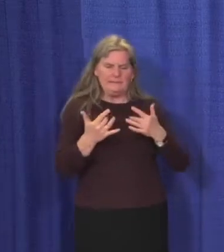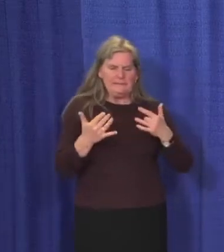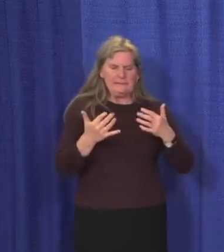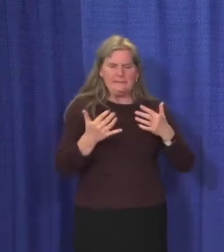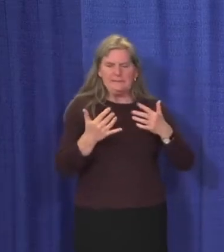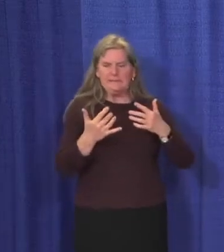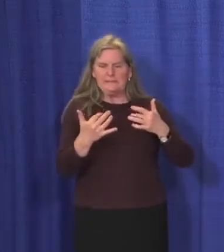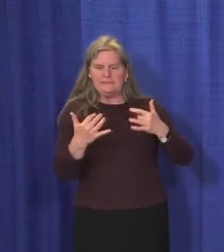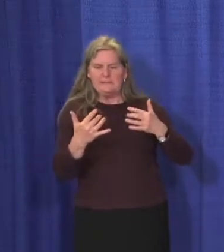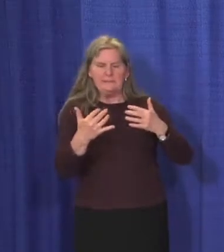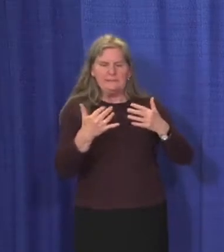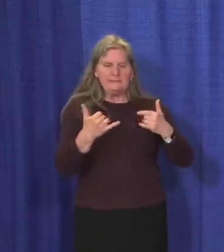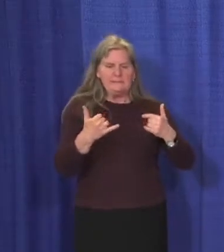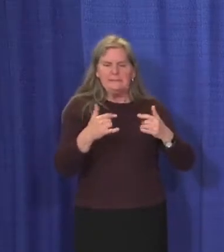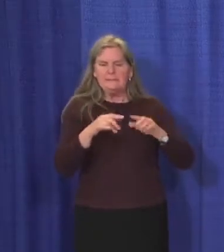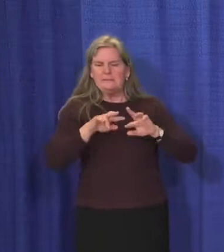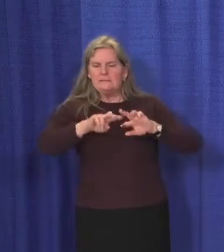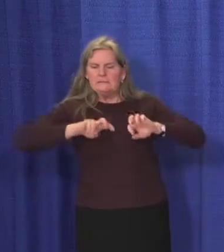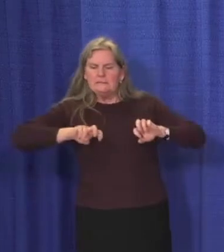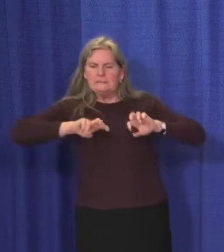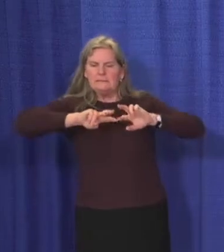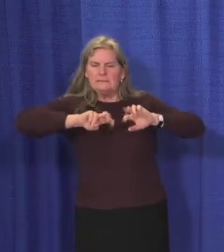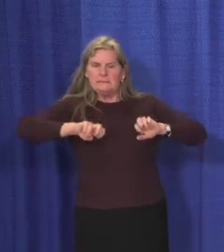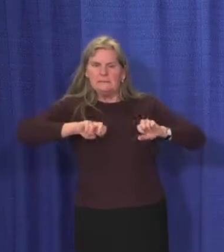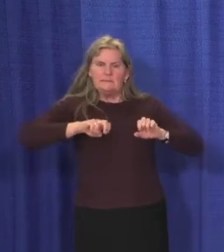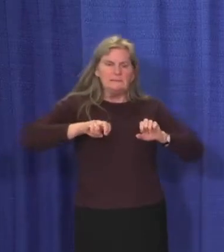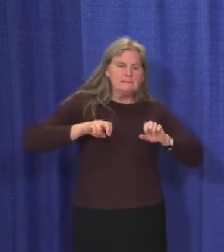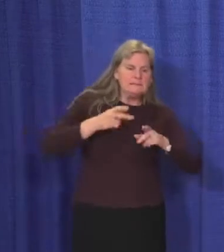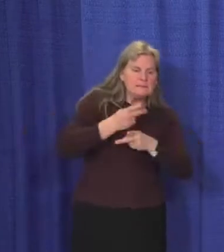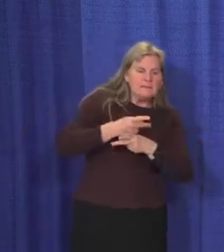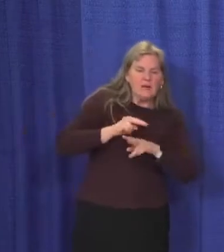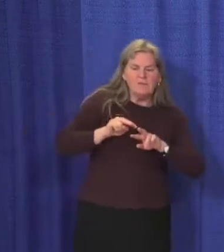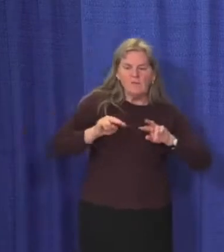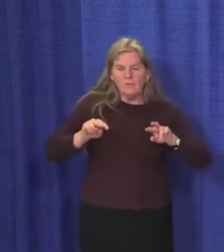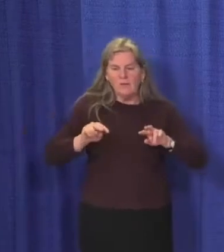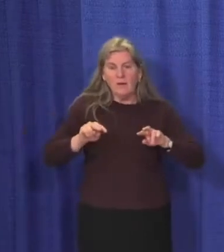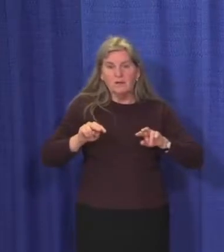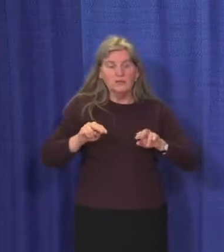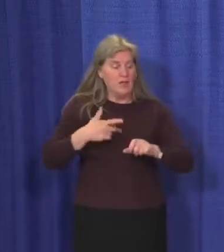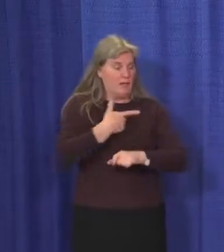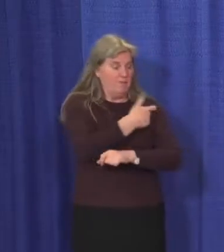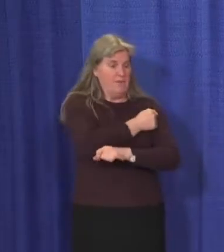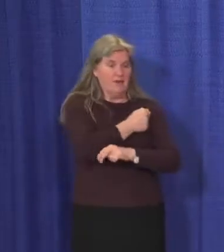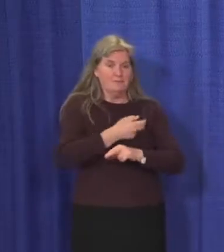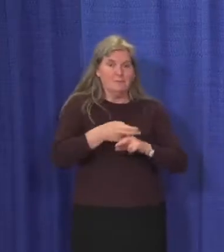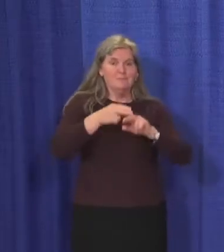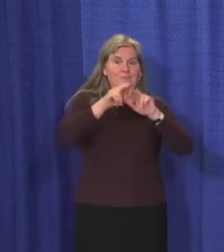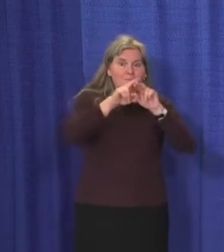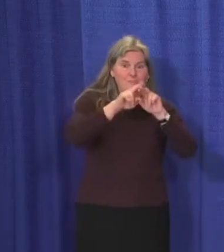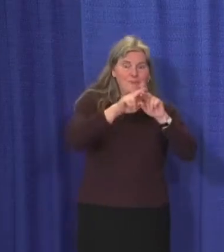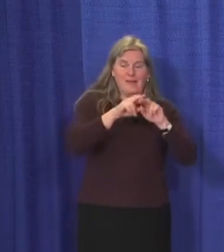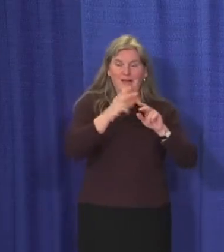and carefully peeling away restrictions as our vaccination rates climb and asked we show